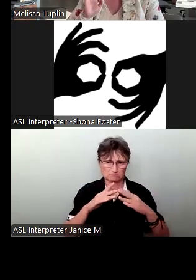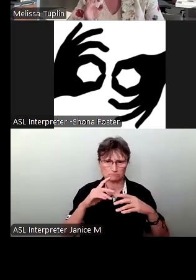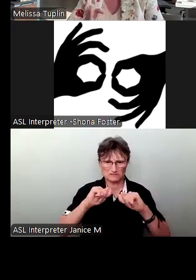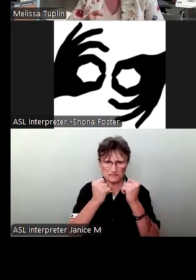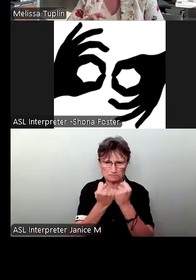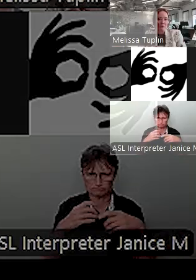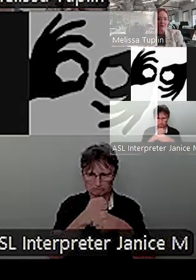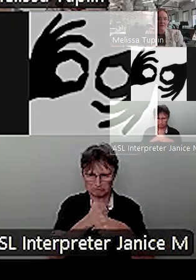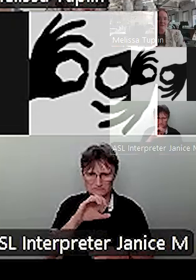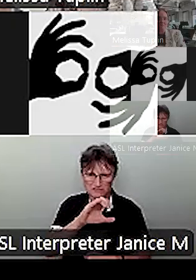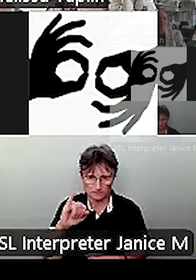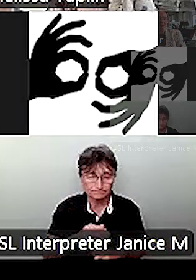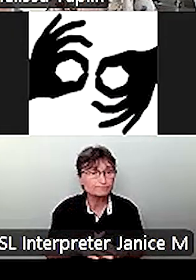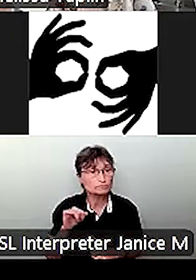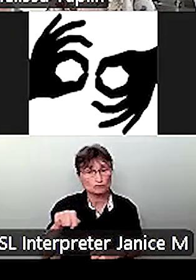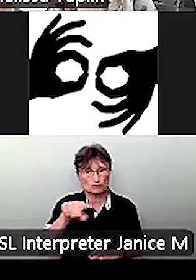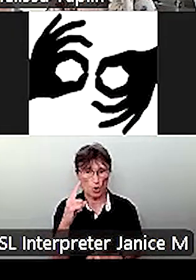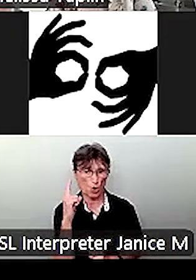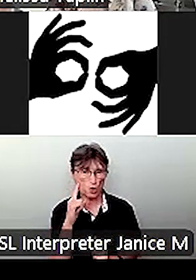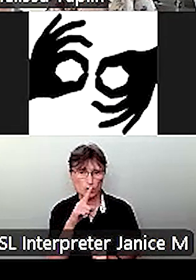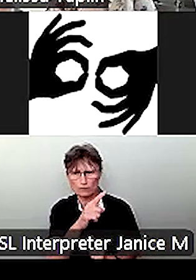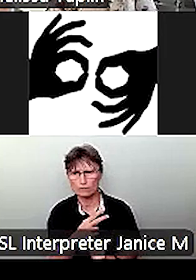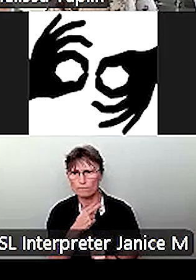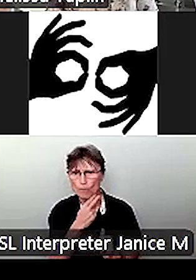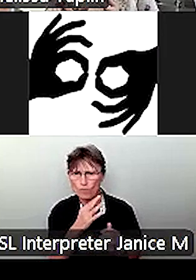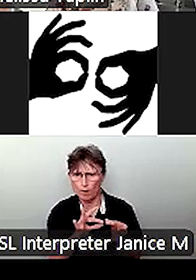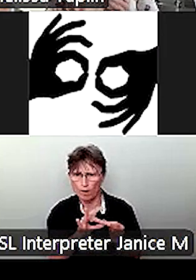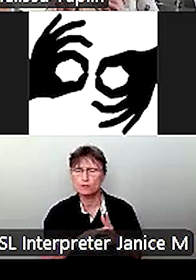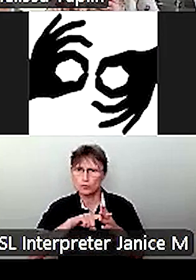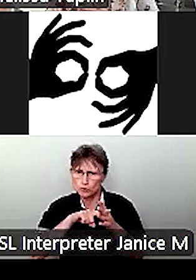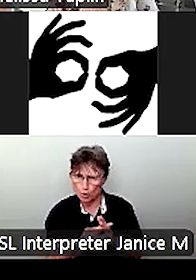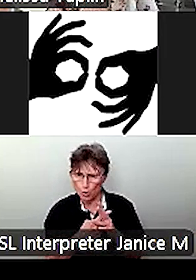we will be recording this information session today, and then the recording